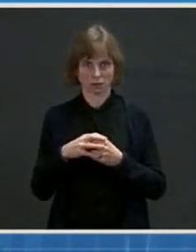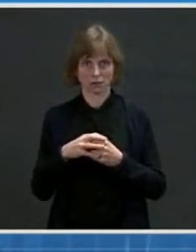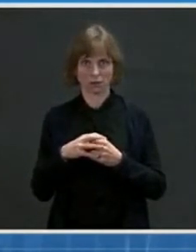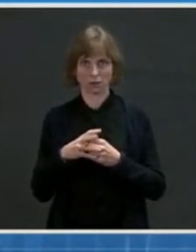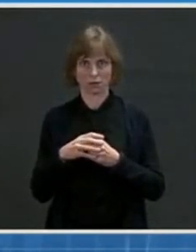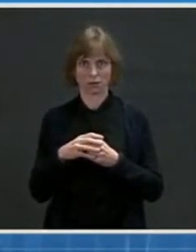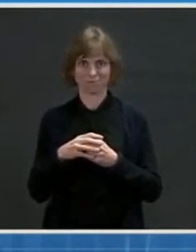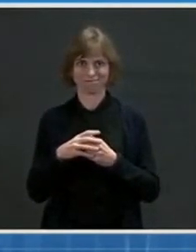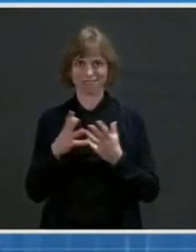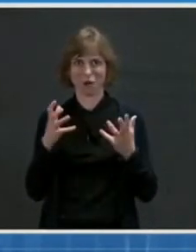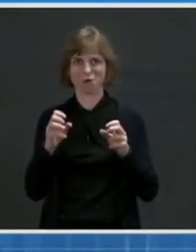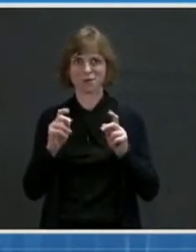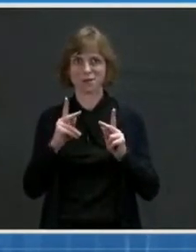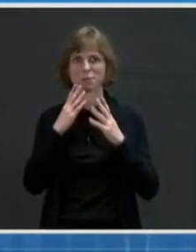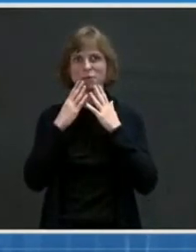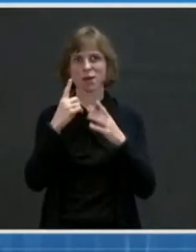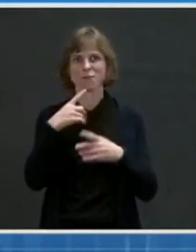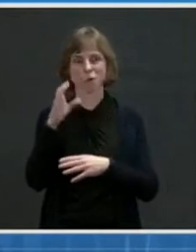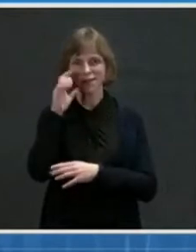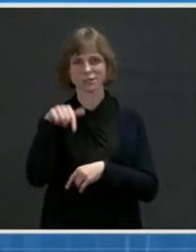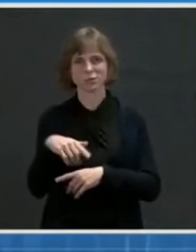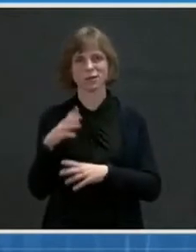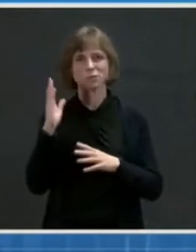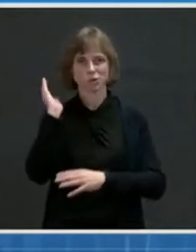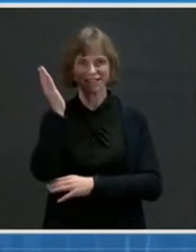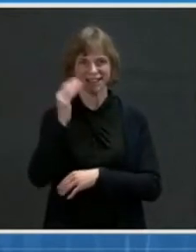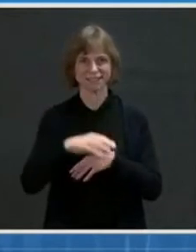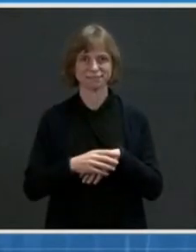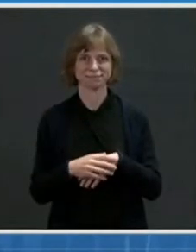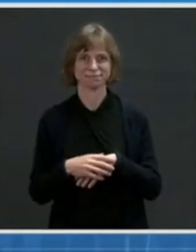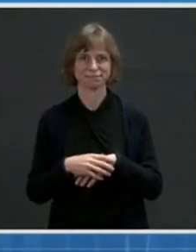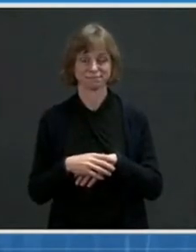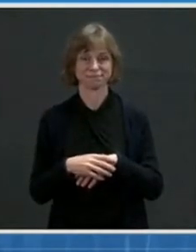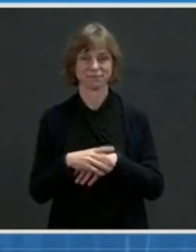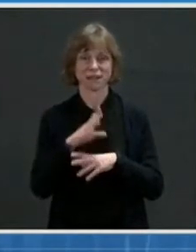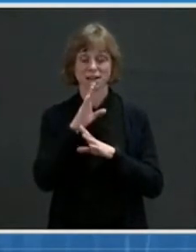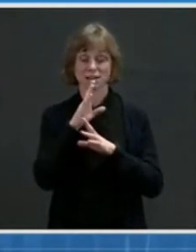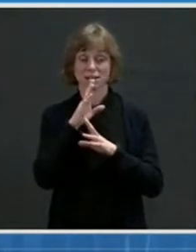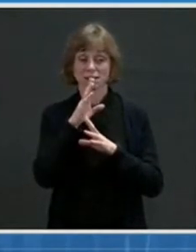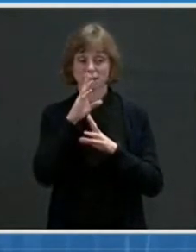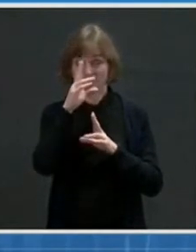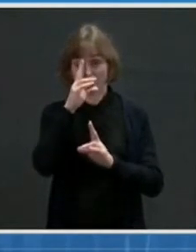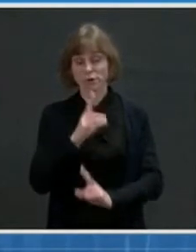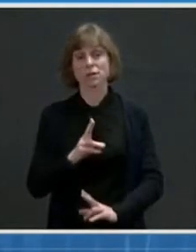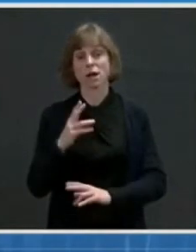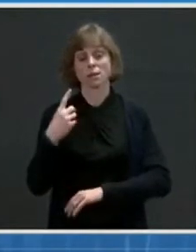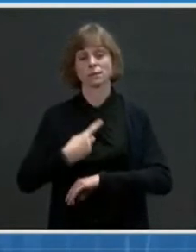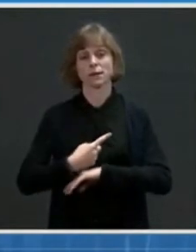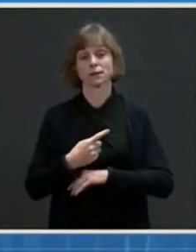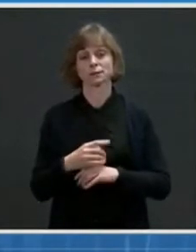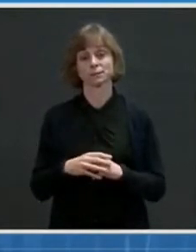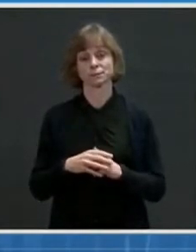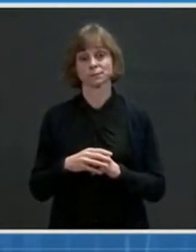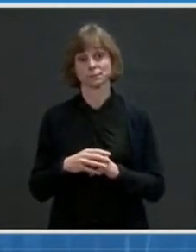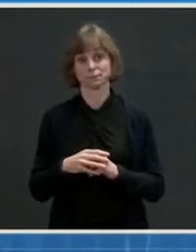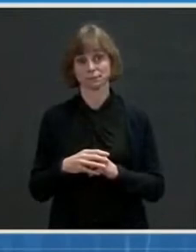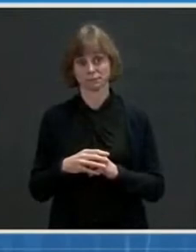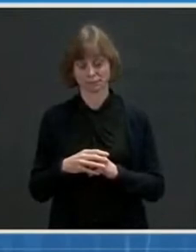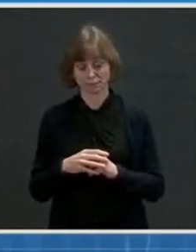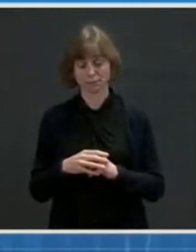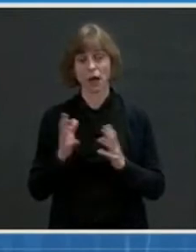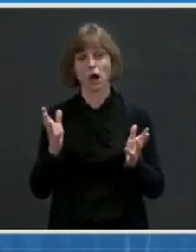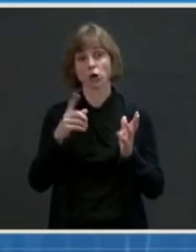I WANT TO TAKE THE OPPORTUNITY